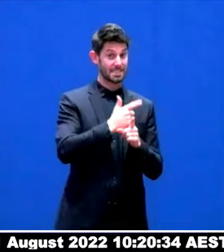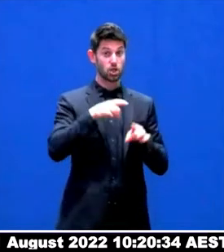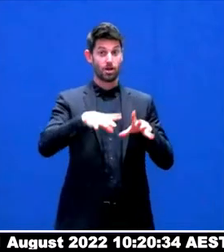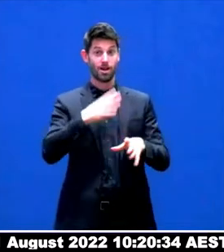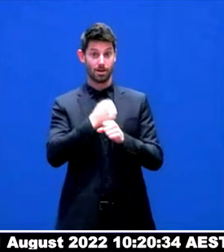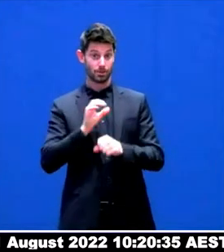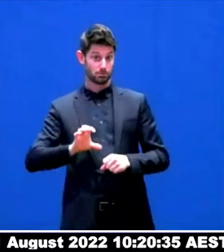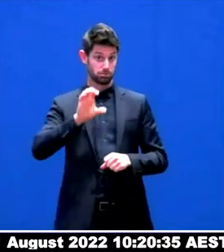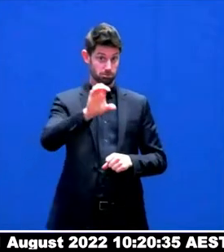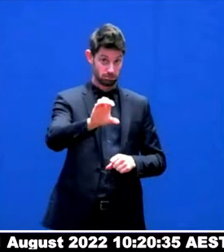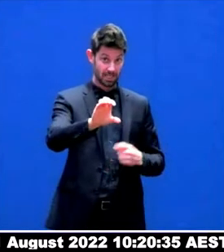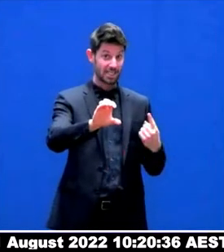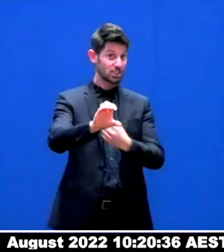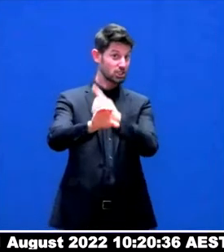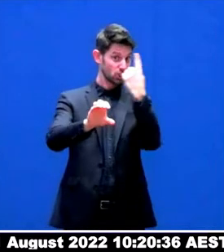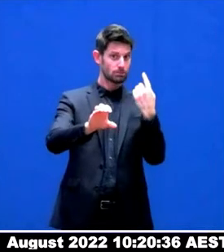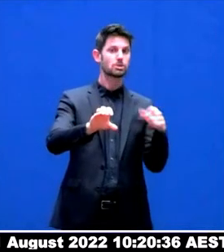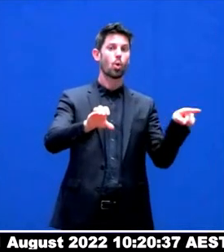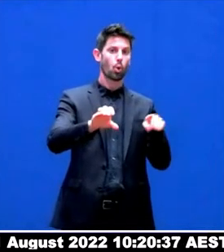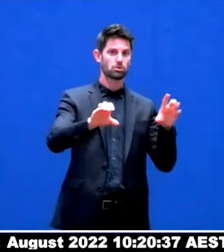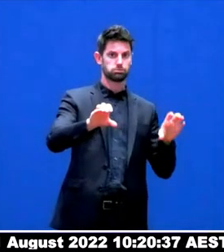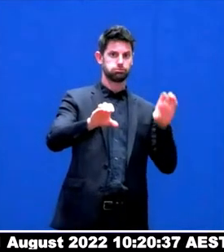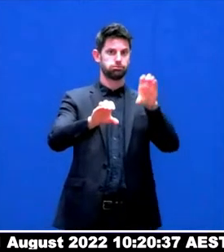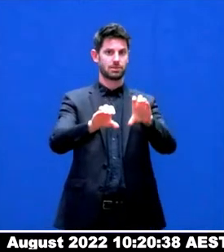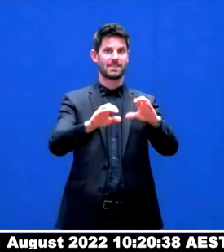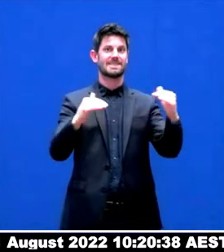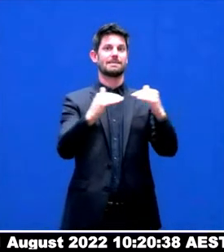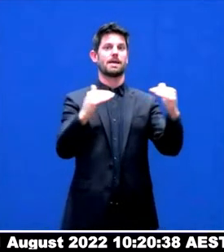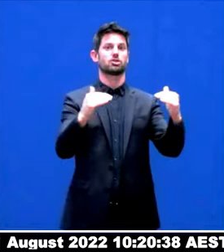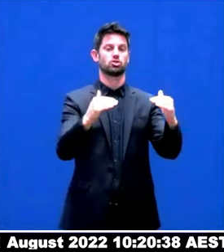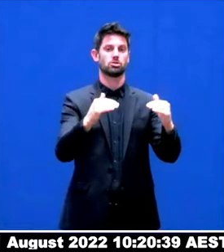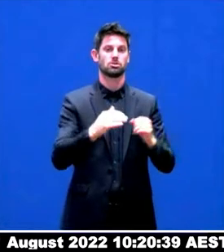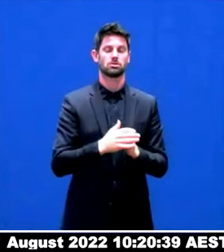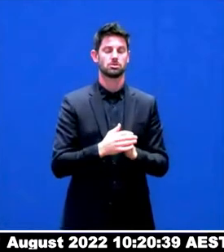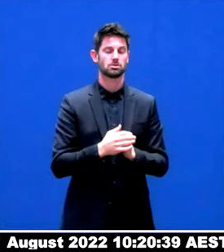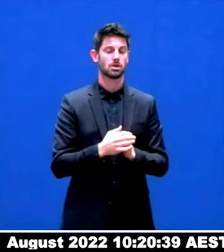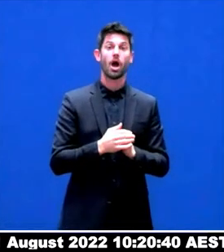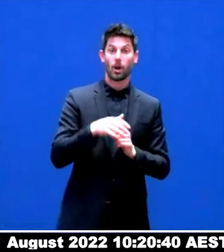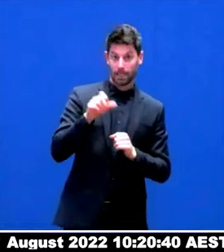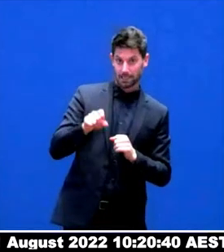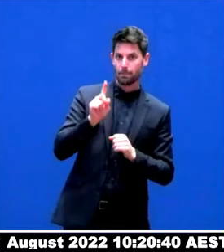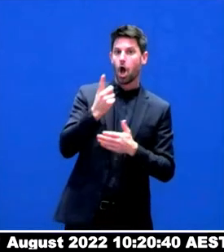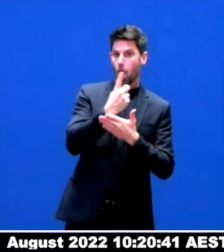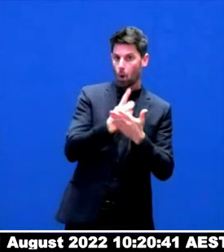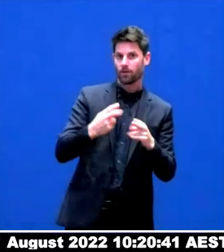will match that funding in particular areas? Only in respect to homelessness, so they're required to at least